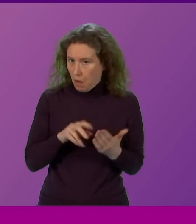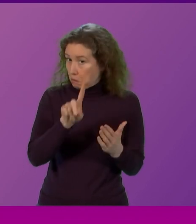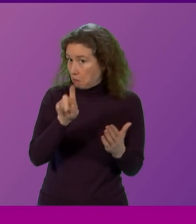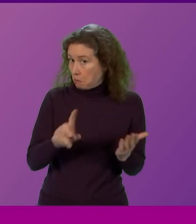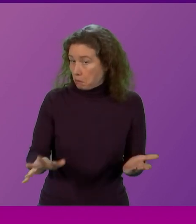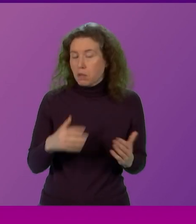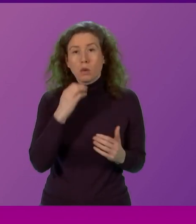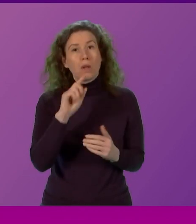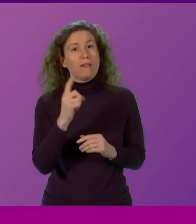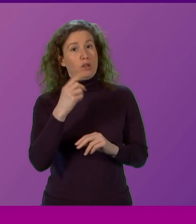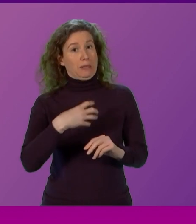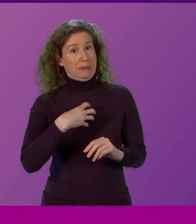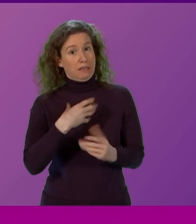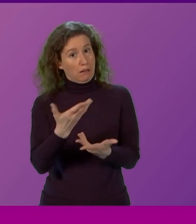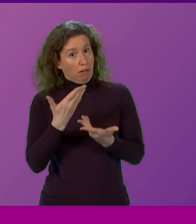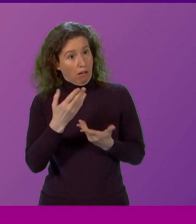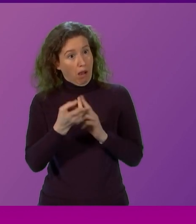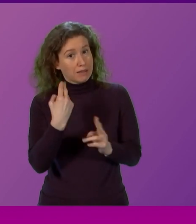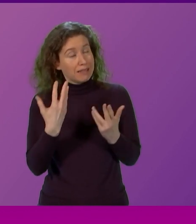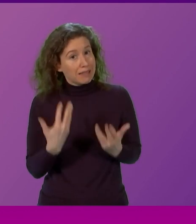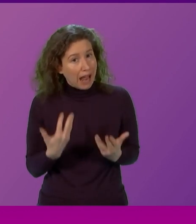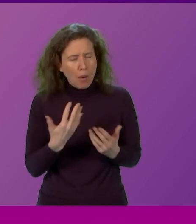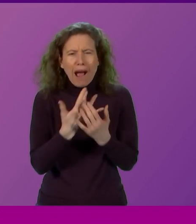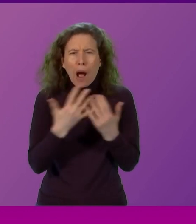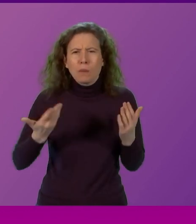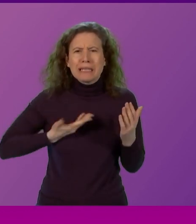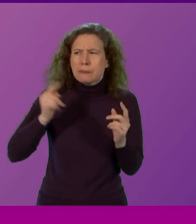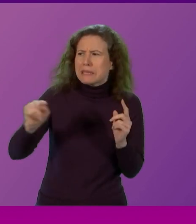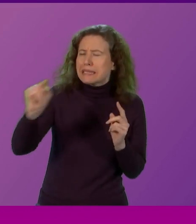Will the First Minister give us that answer now—how many businesses should have signed